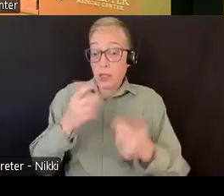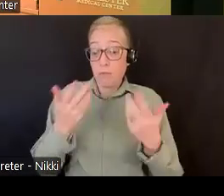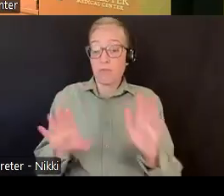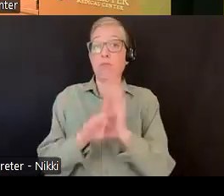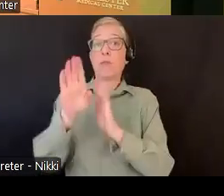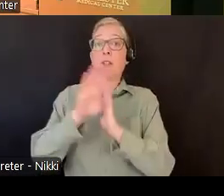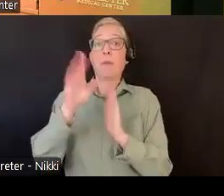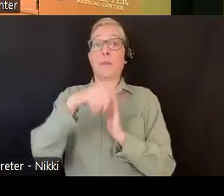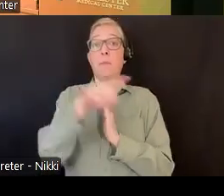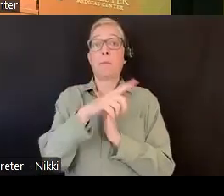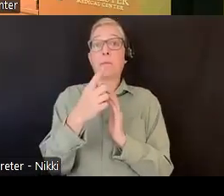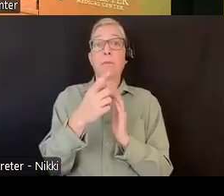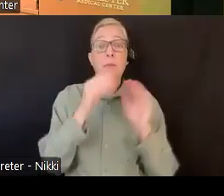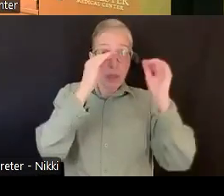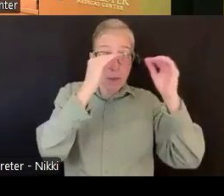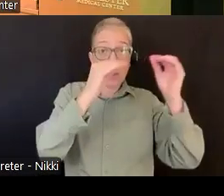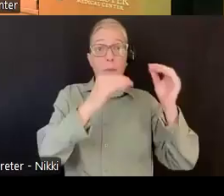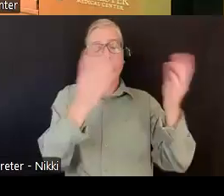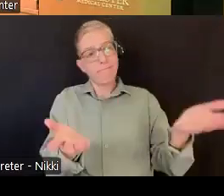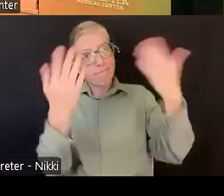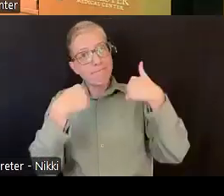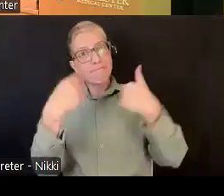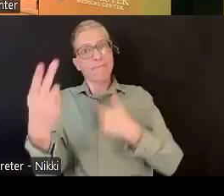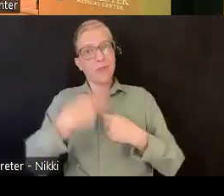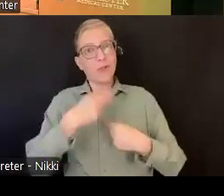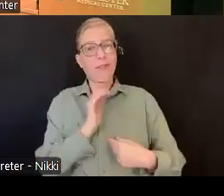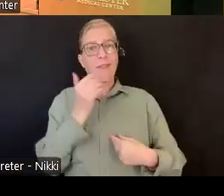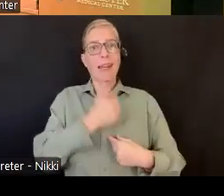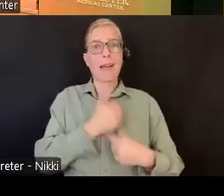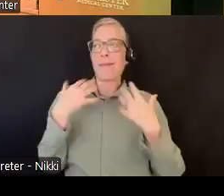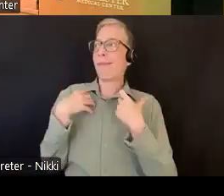community center programs go with our fellows out to a health partners visit, go volunteer and work